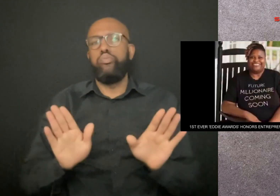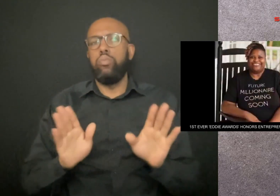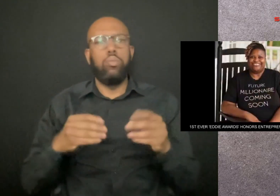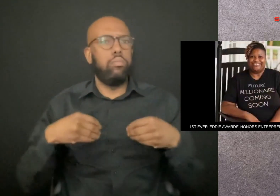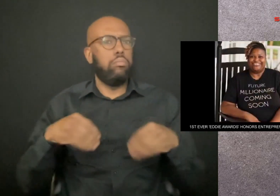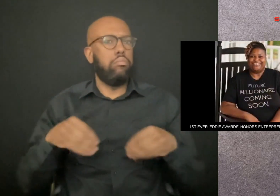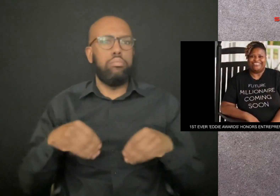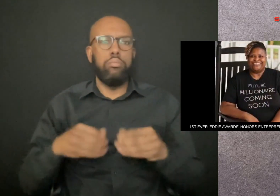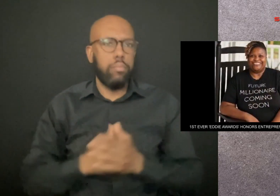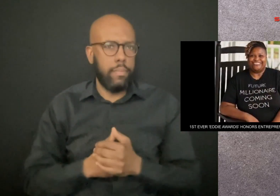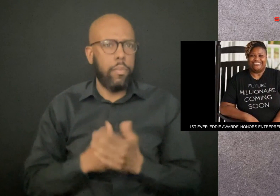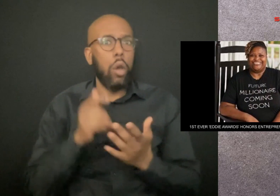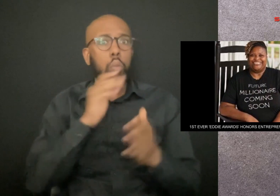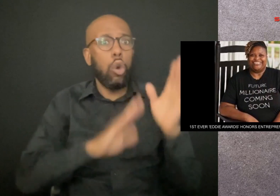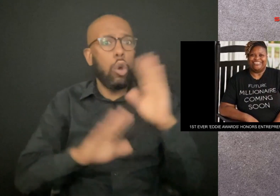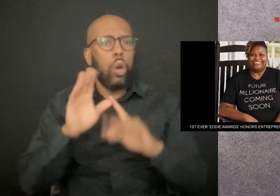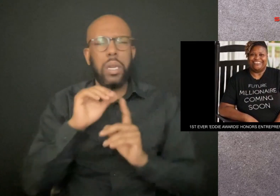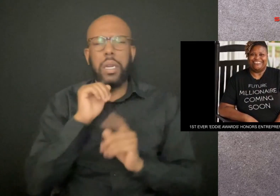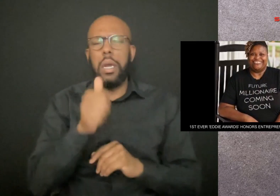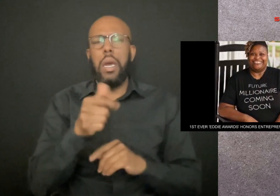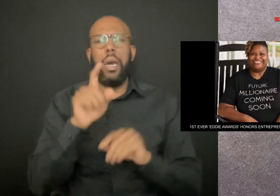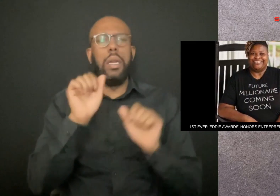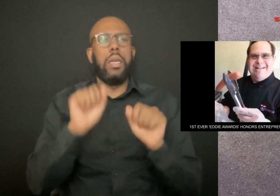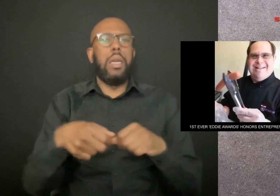But don't worry. You can still watch from home.